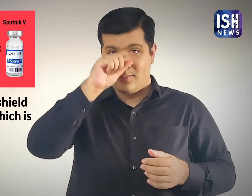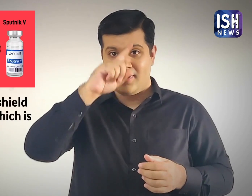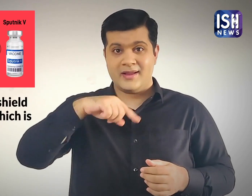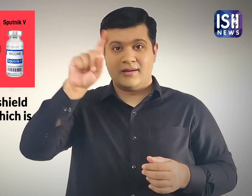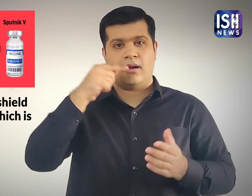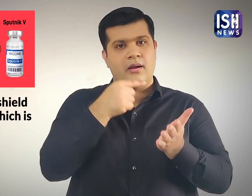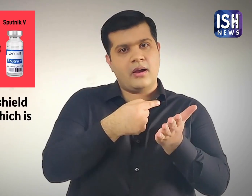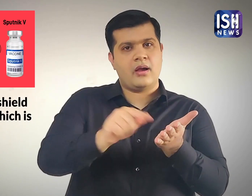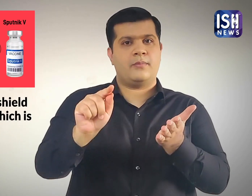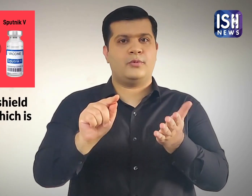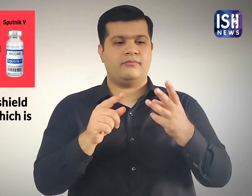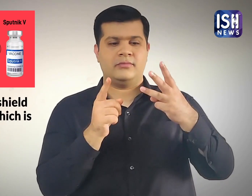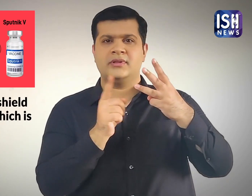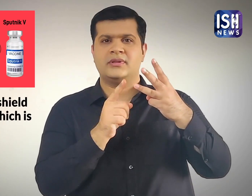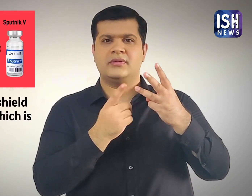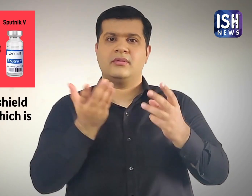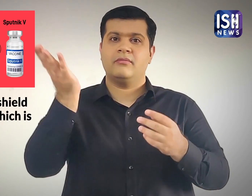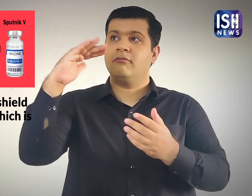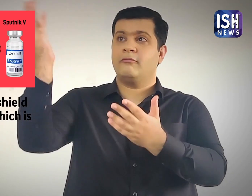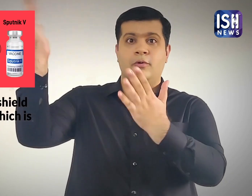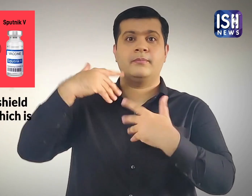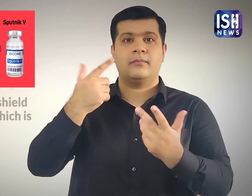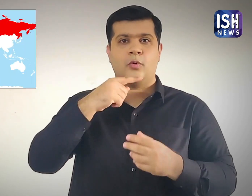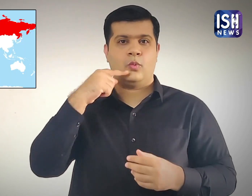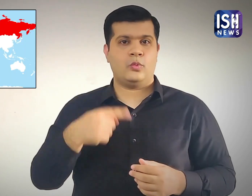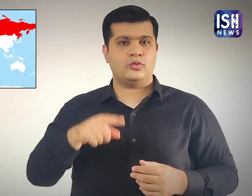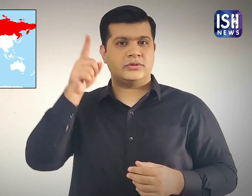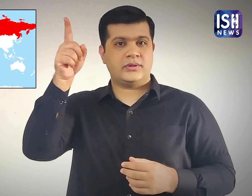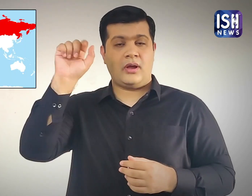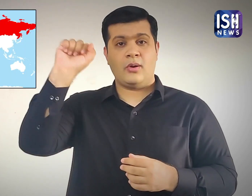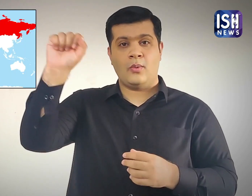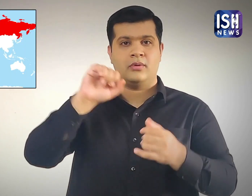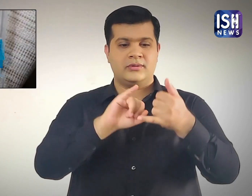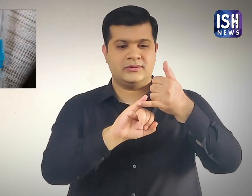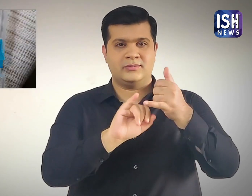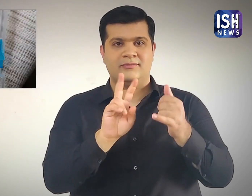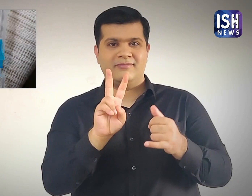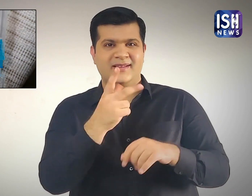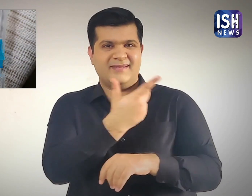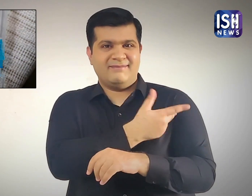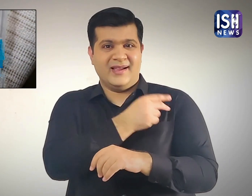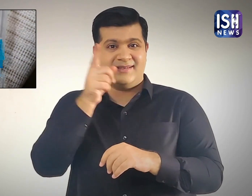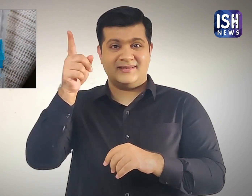The Indian government has now also approved russian vaccine ‘Sputnik V’